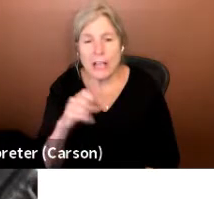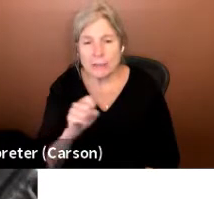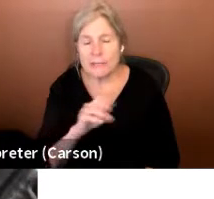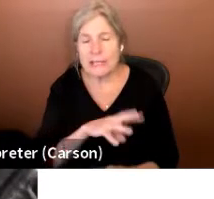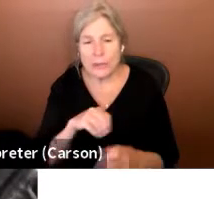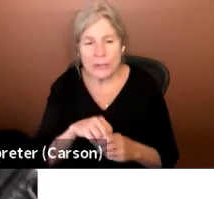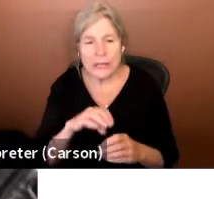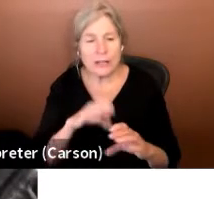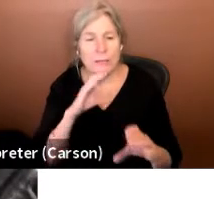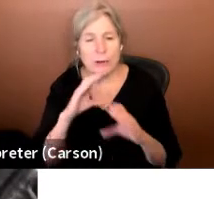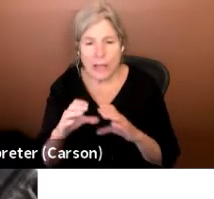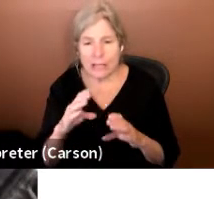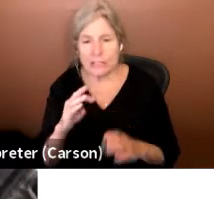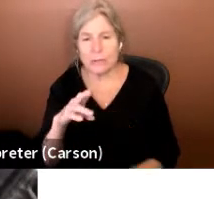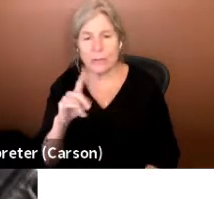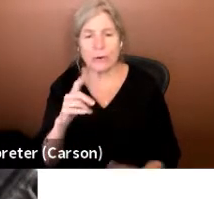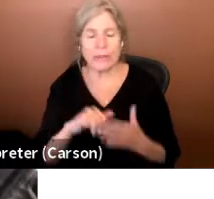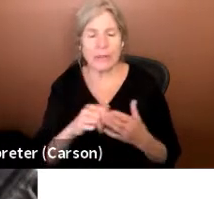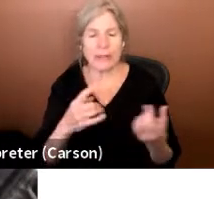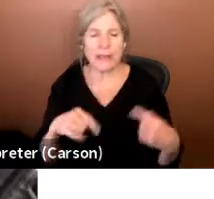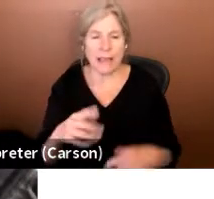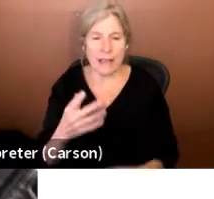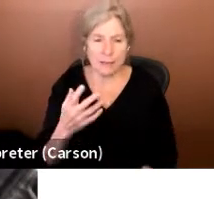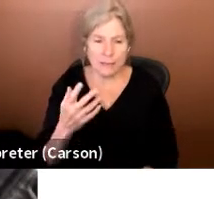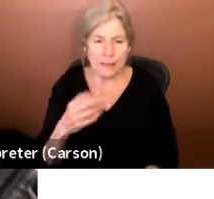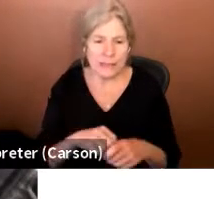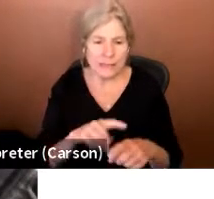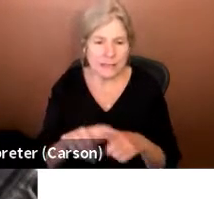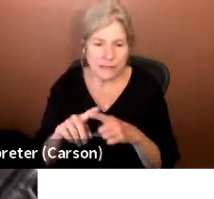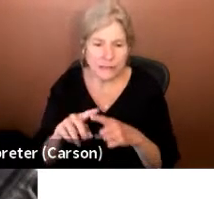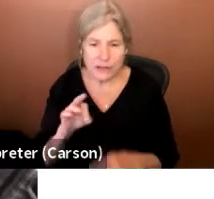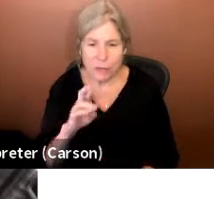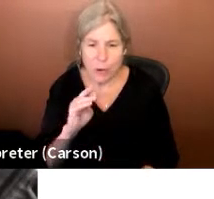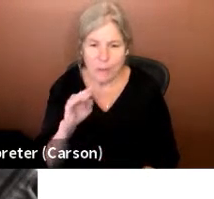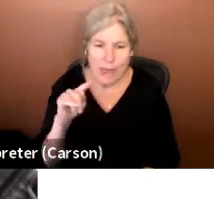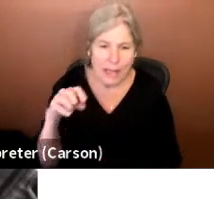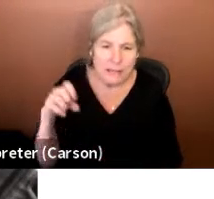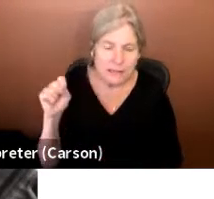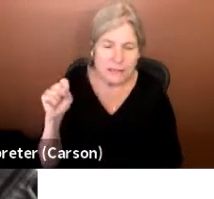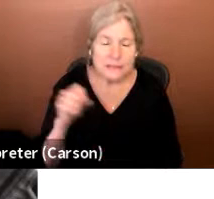board that came in different formats, most of them